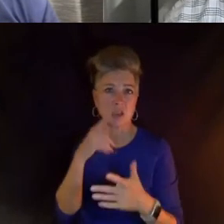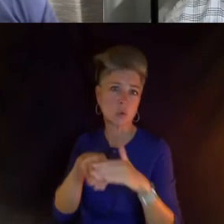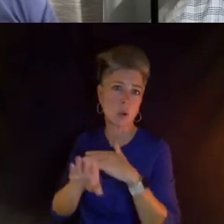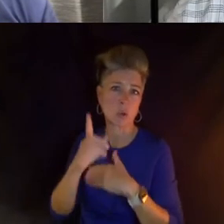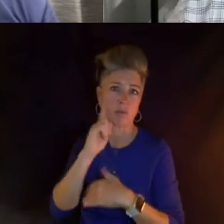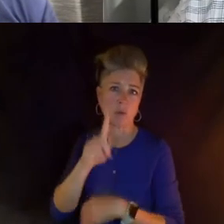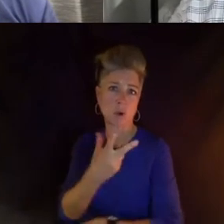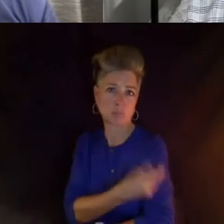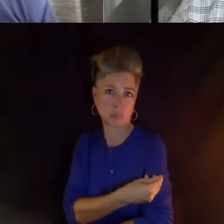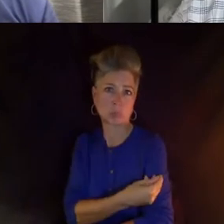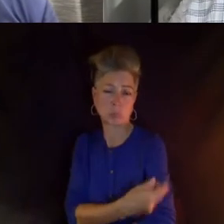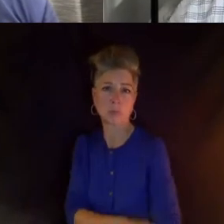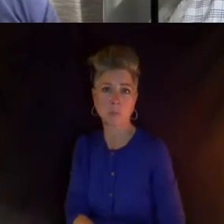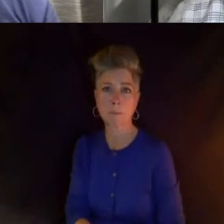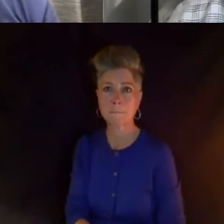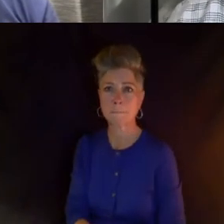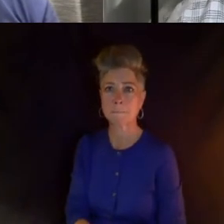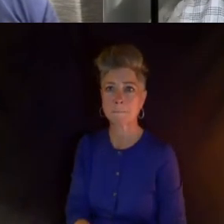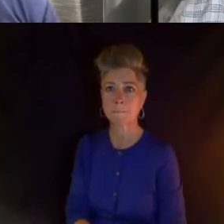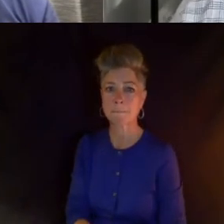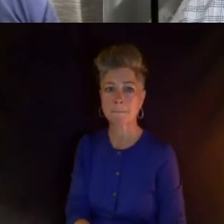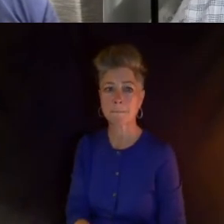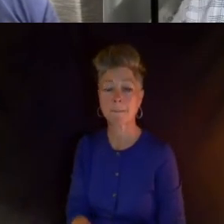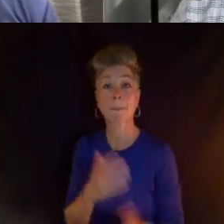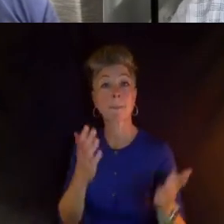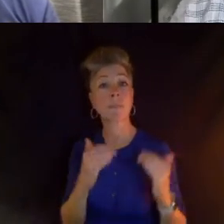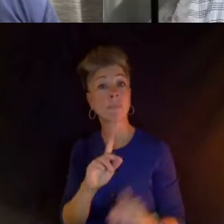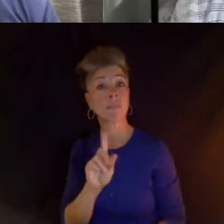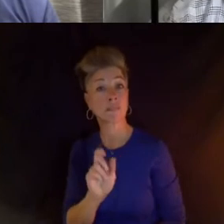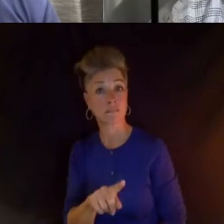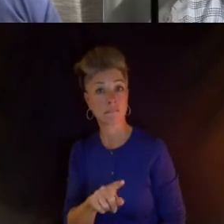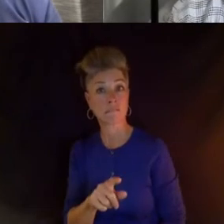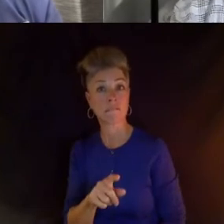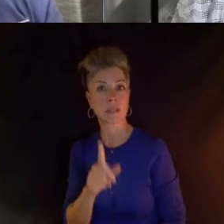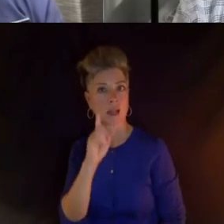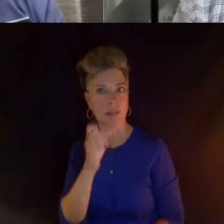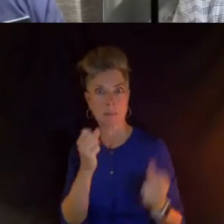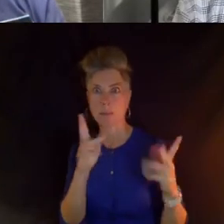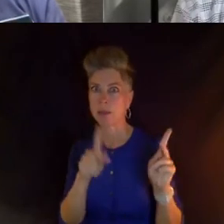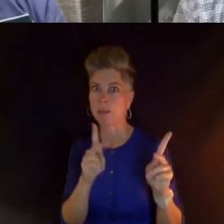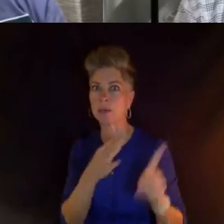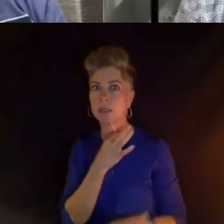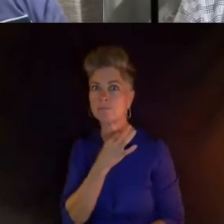Okay, so this next question is something that I think a lot of people have questions about. So the question here is,